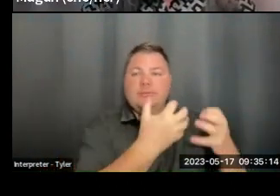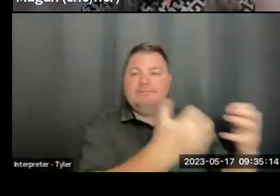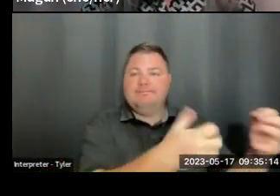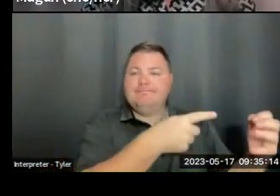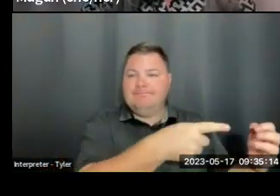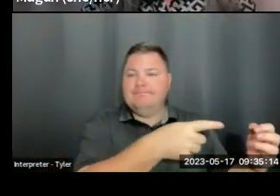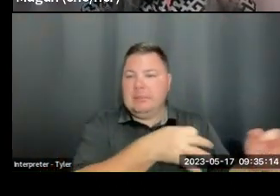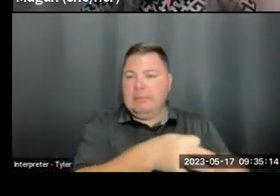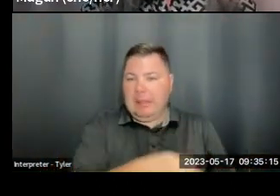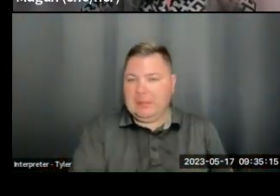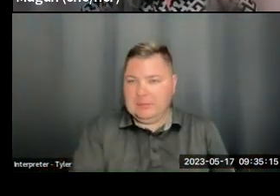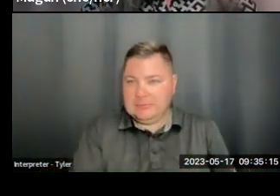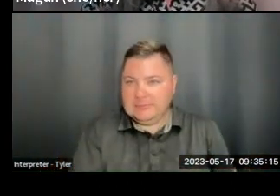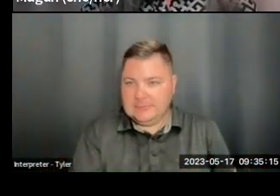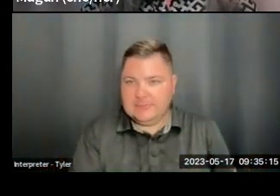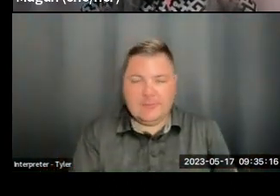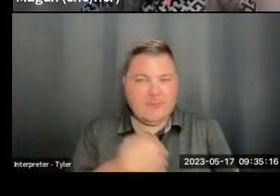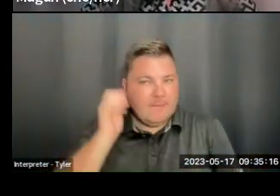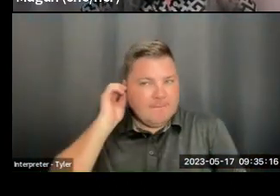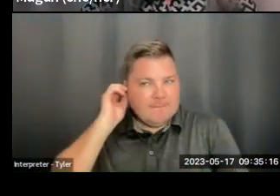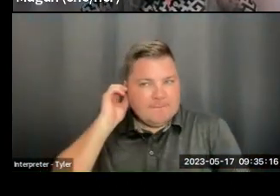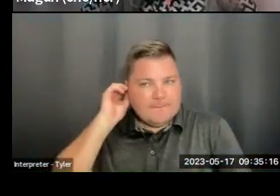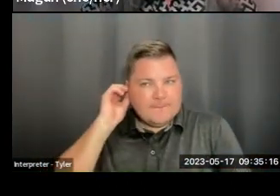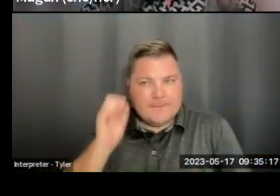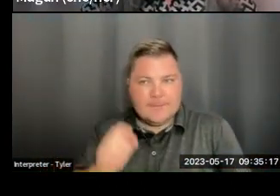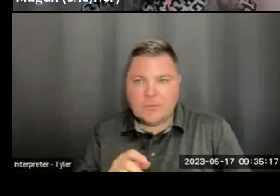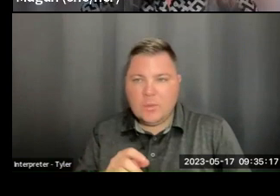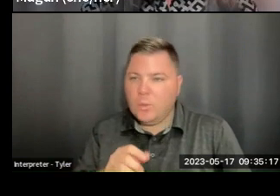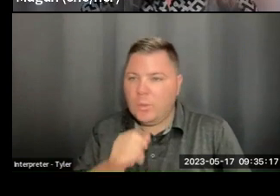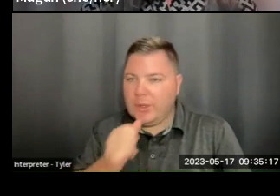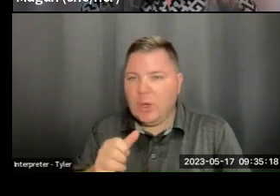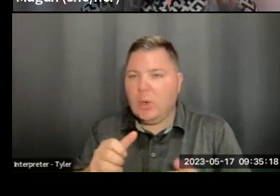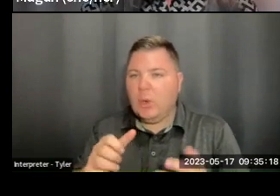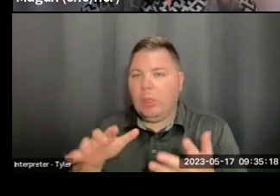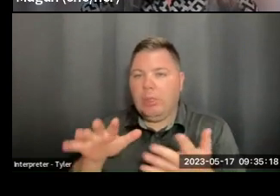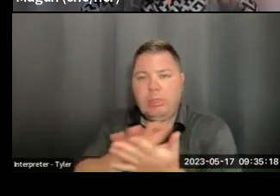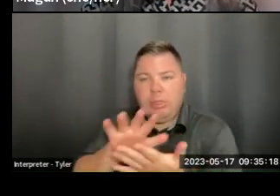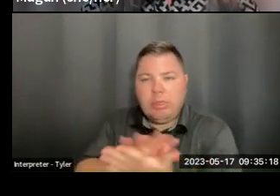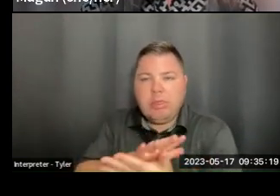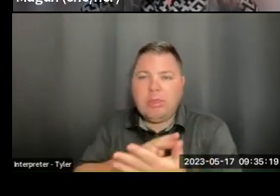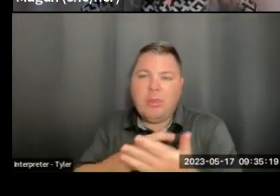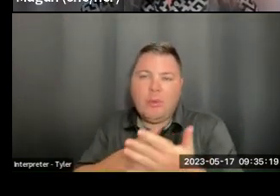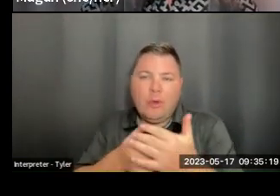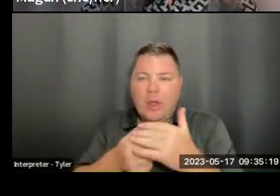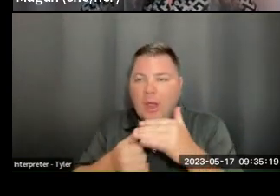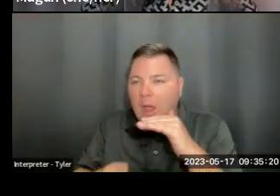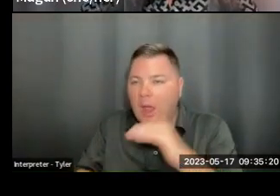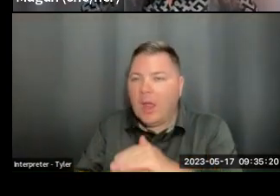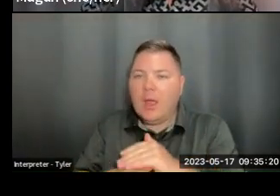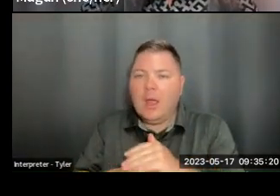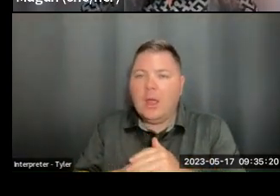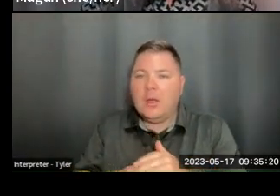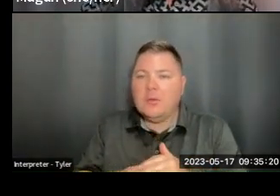in wording or addition or subtraction best serves you not the person